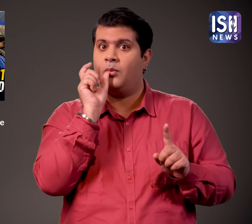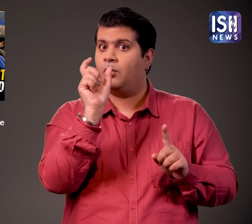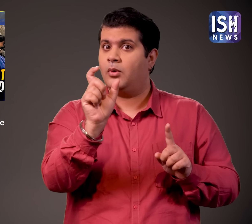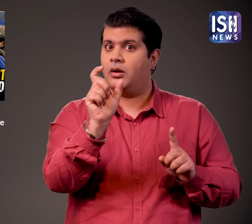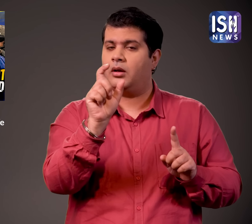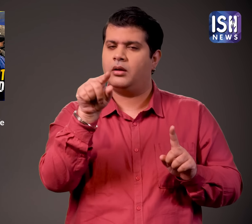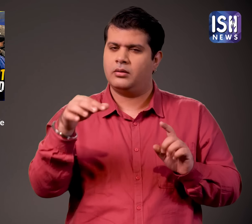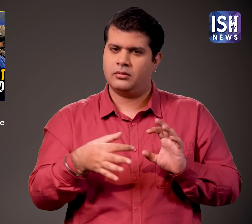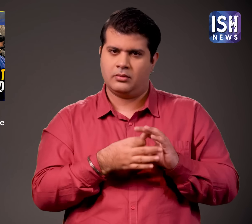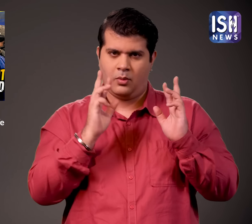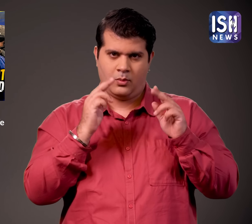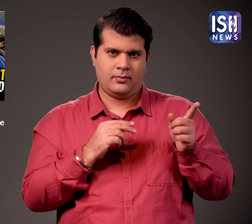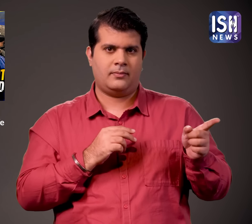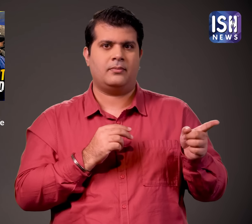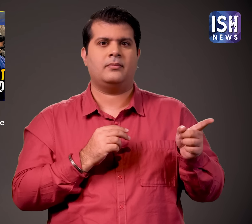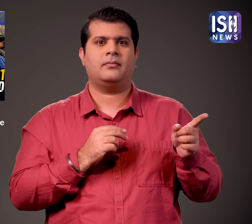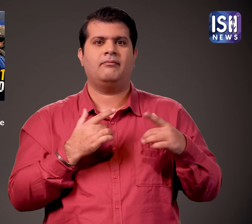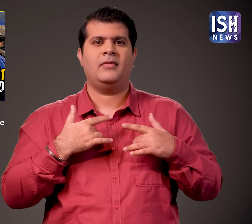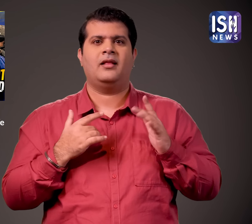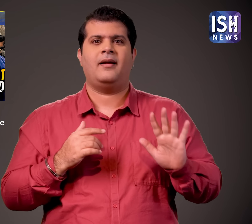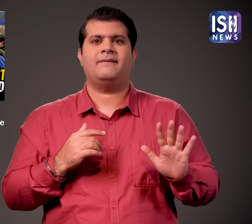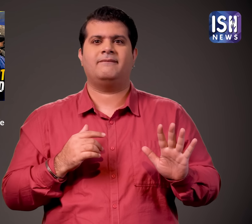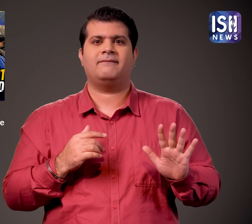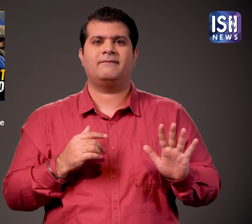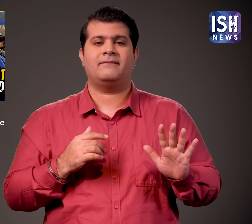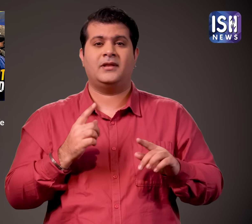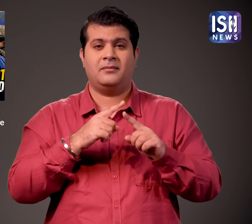This seems to be the actual reason behind the attack.